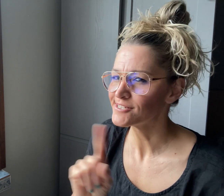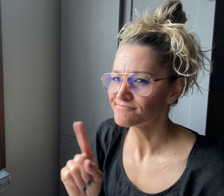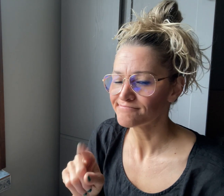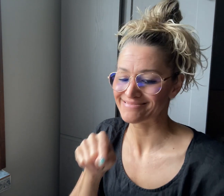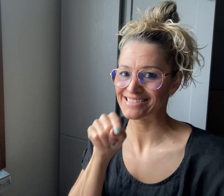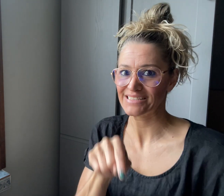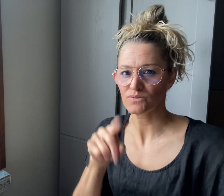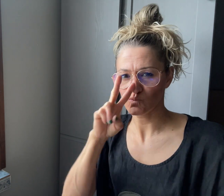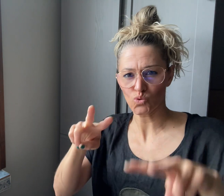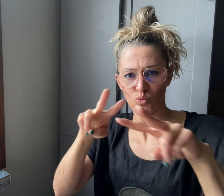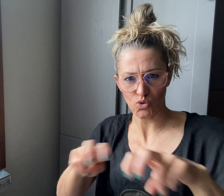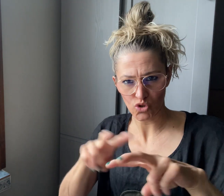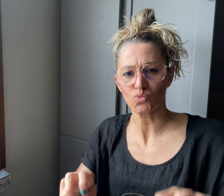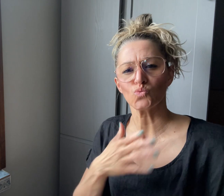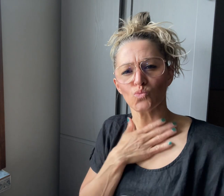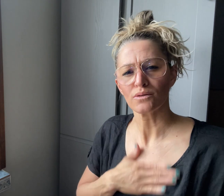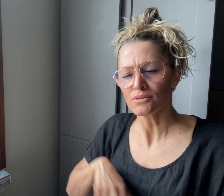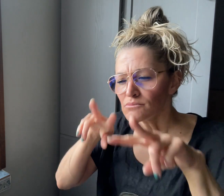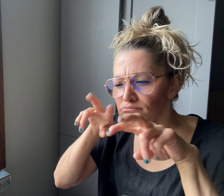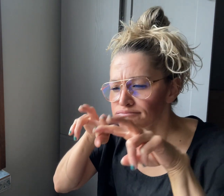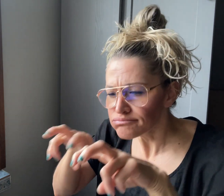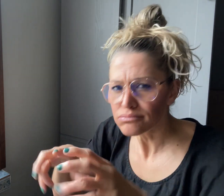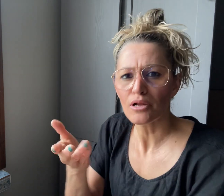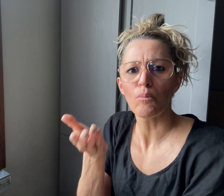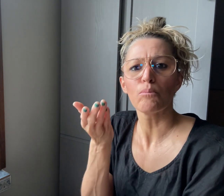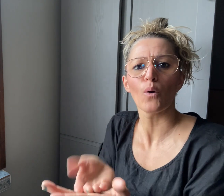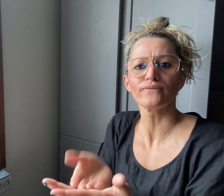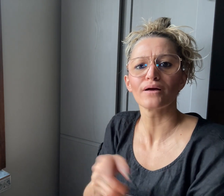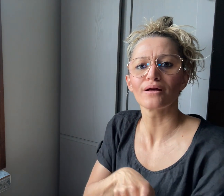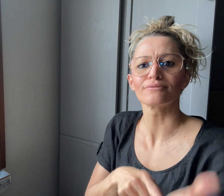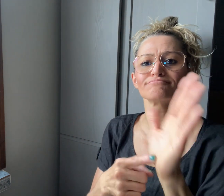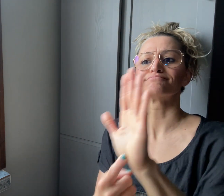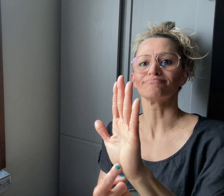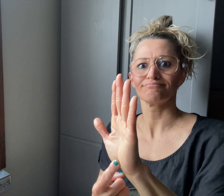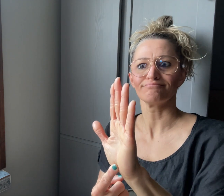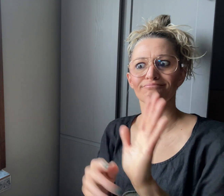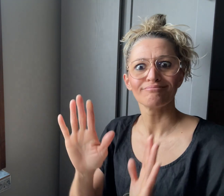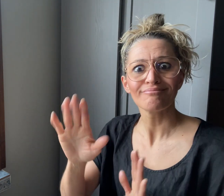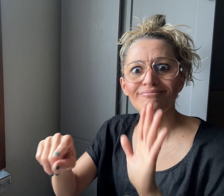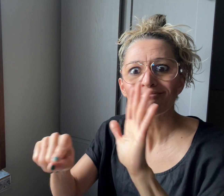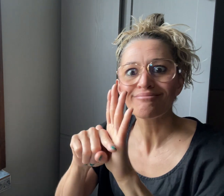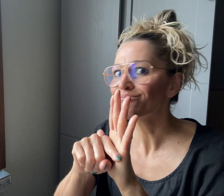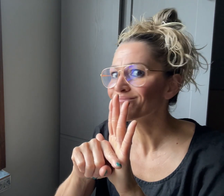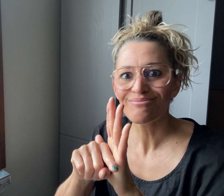the opposite and that it's just a genetic condition